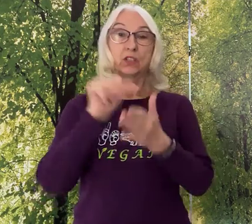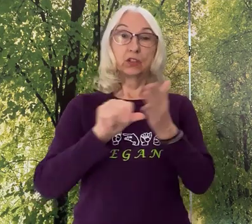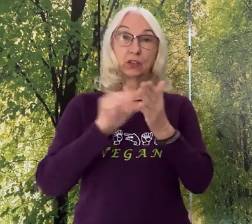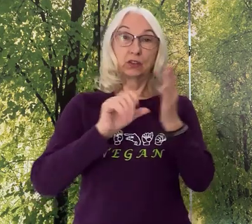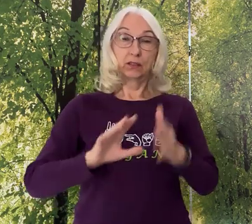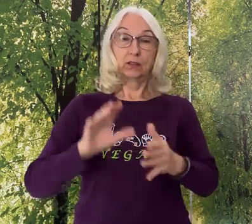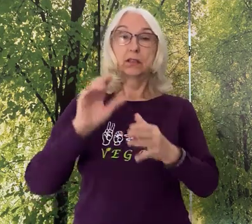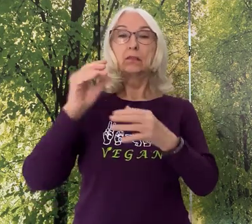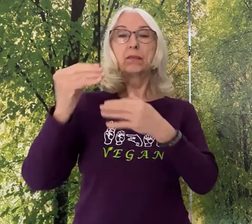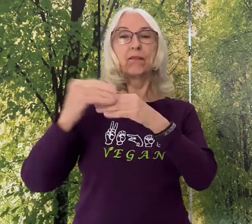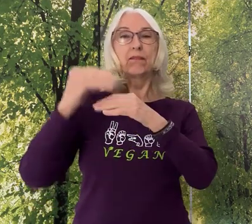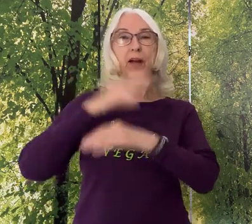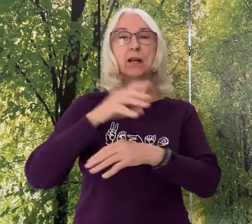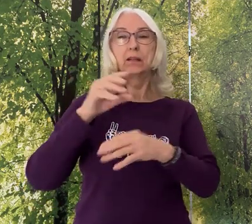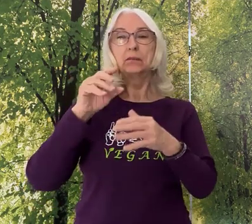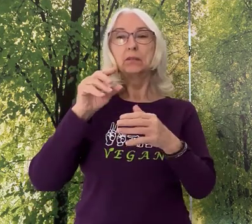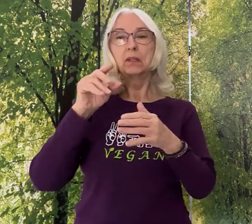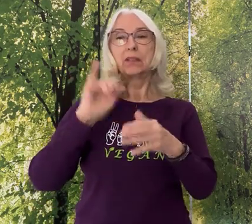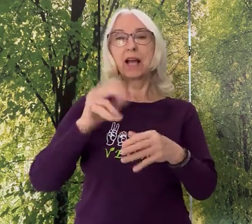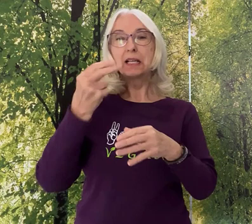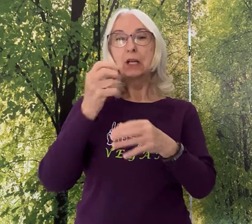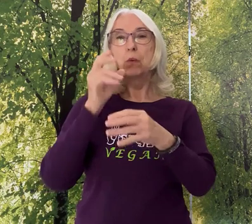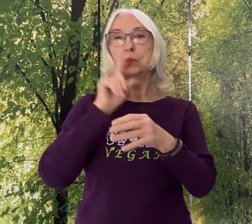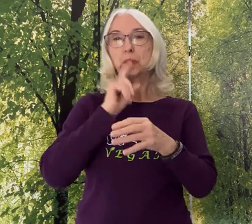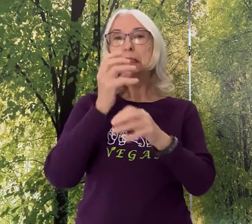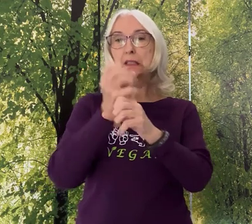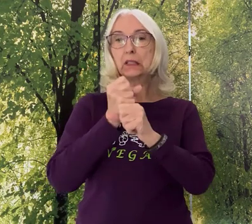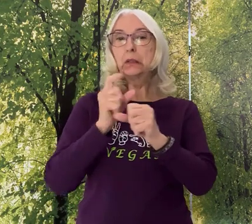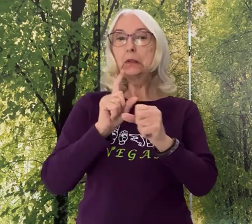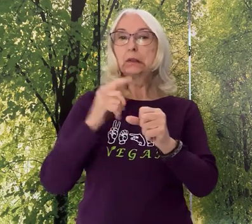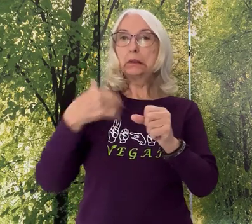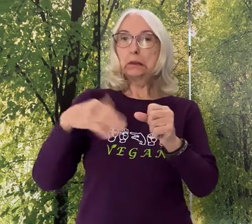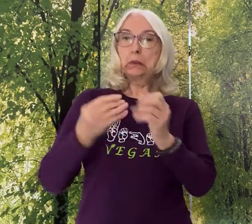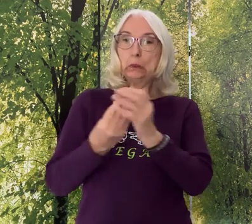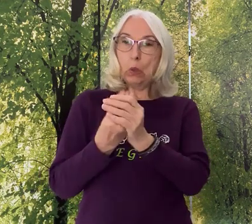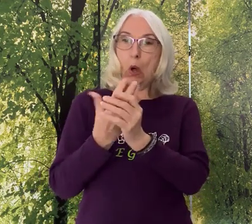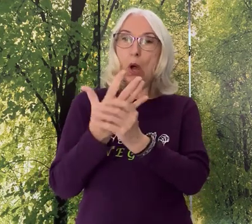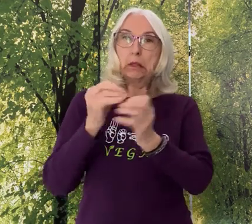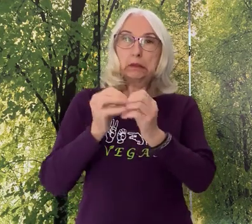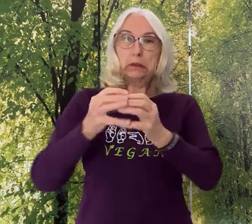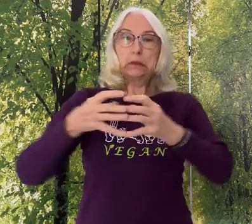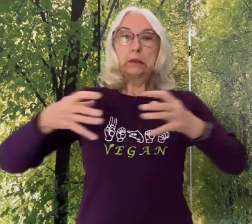The surgeon advised me that he got the real growth